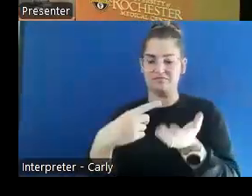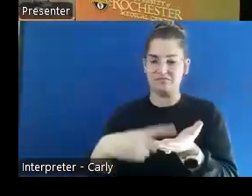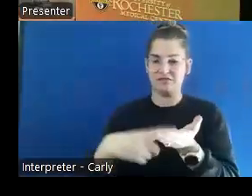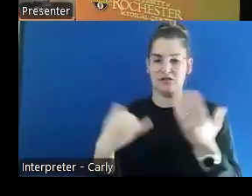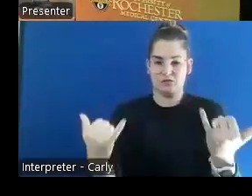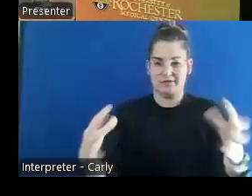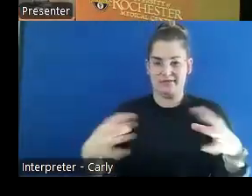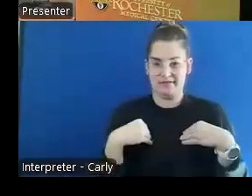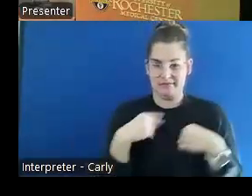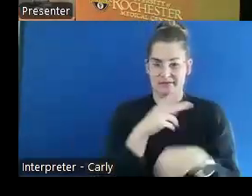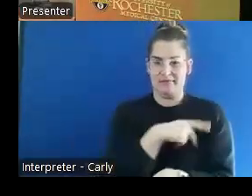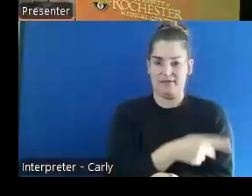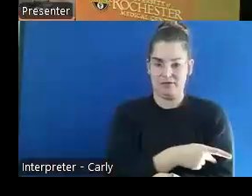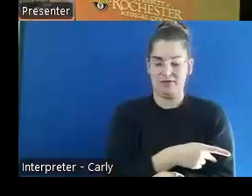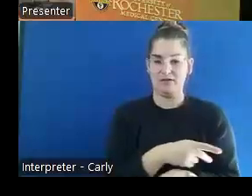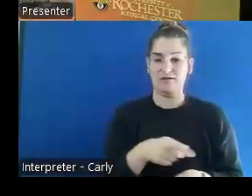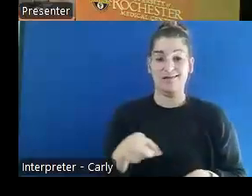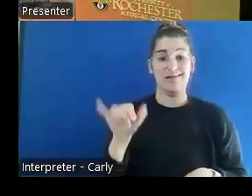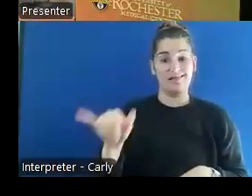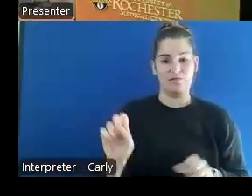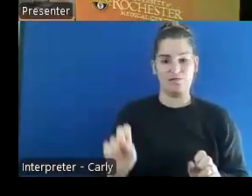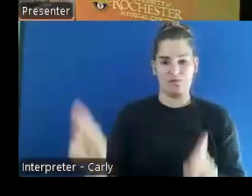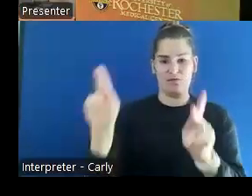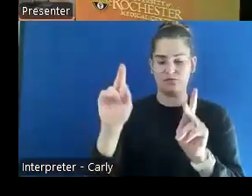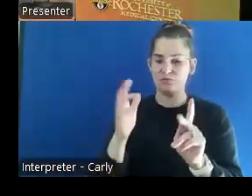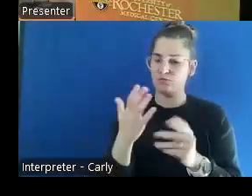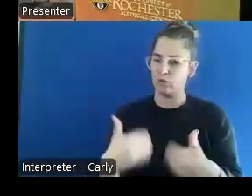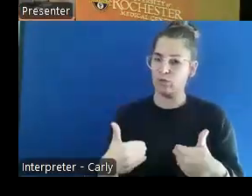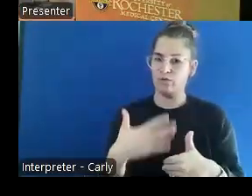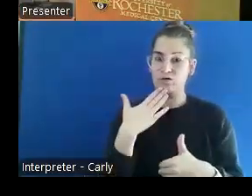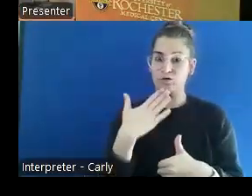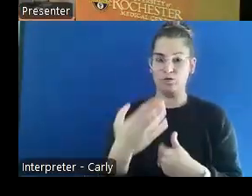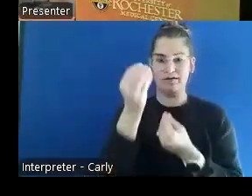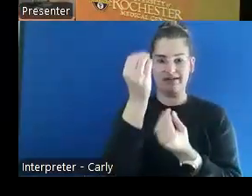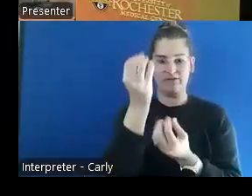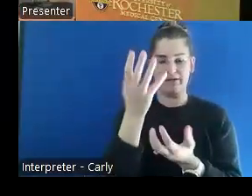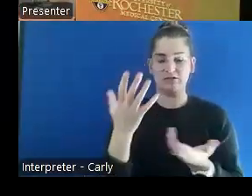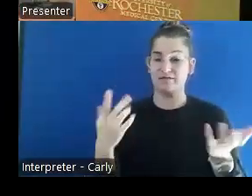we could really get a lot of um good information that might not be very obvious like for example